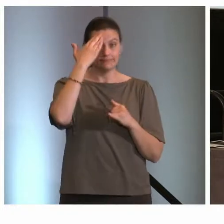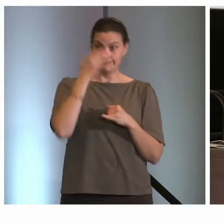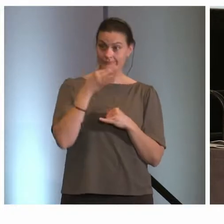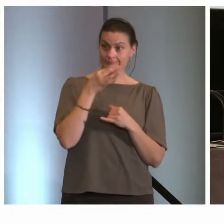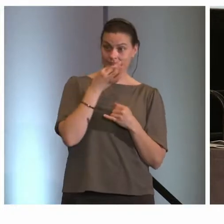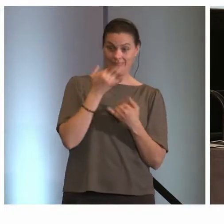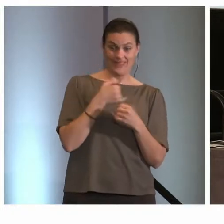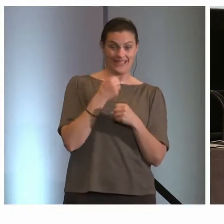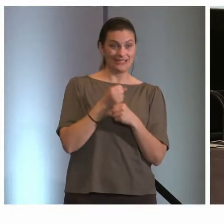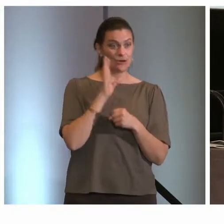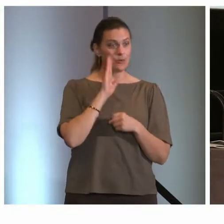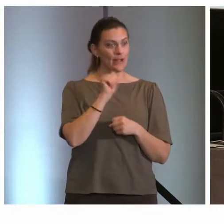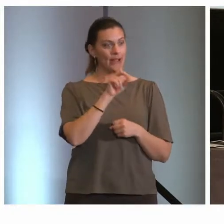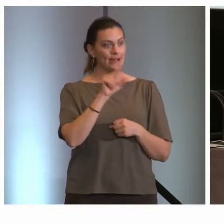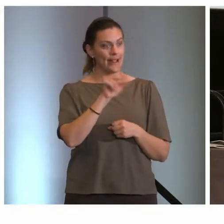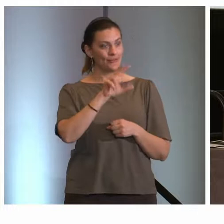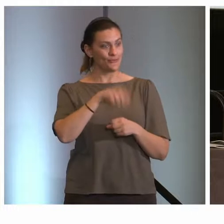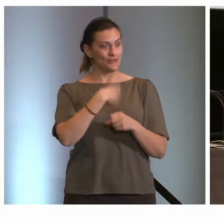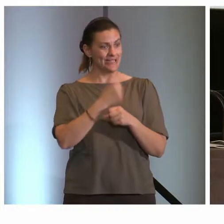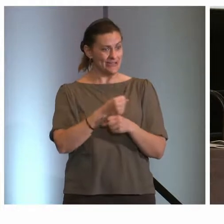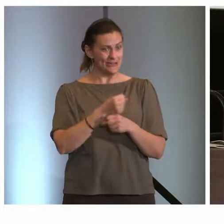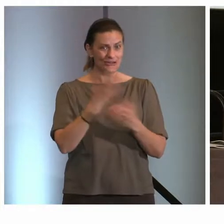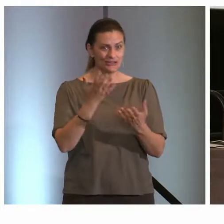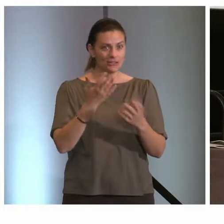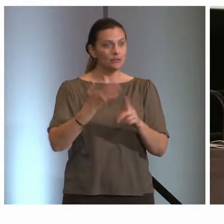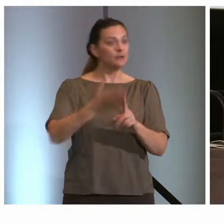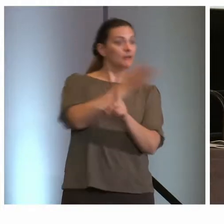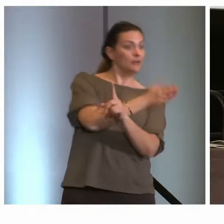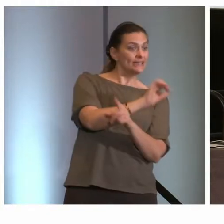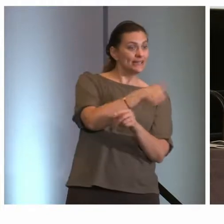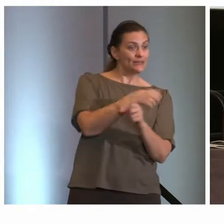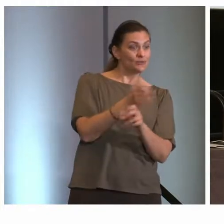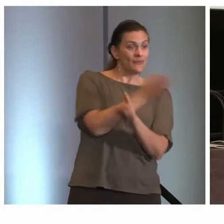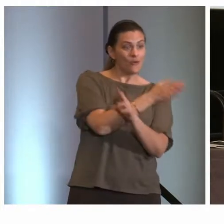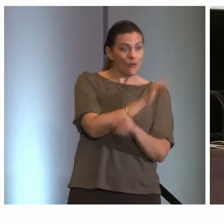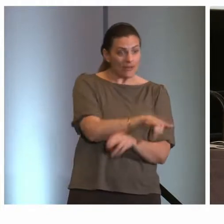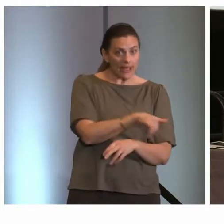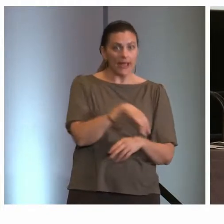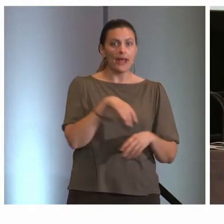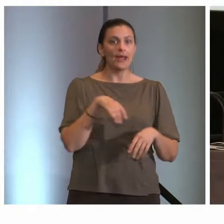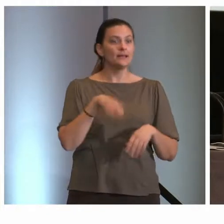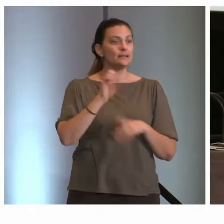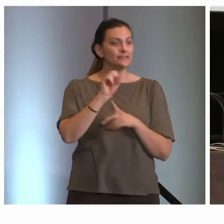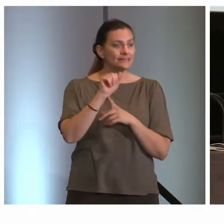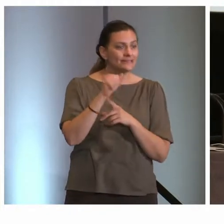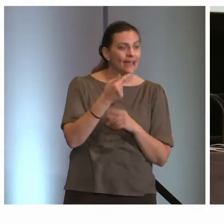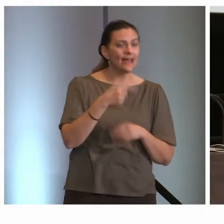ADA's 30 -- we'll be 33, on July 26th this year; ten years, before that, the screen actors gild, and the alliance of